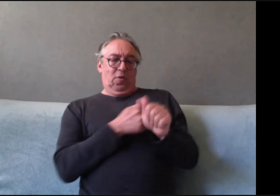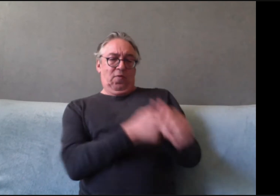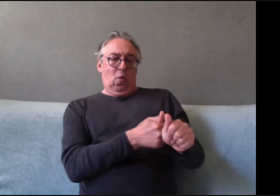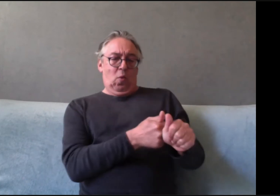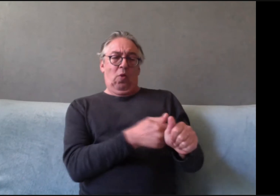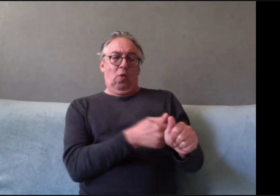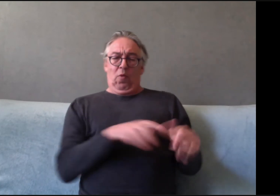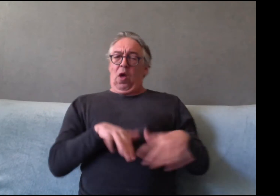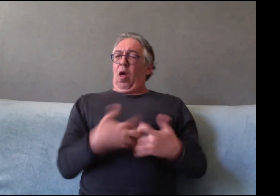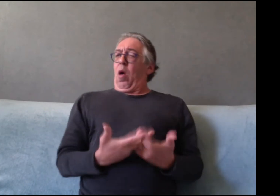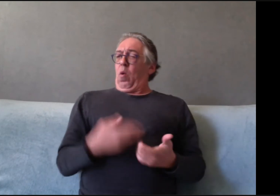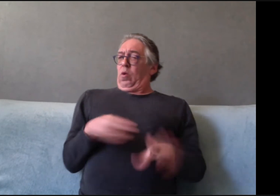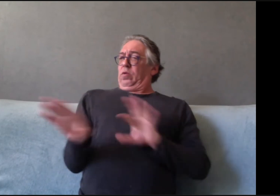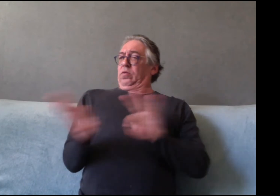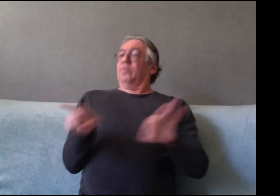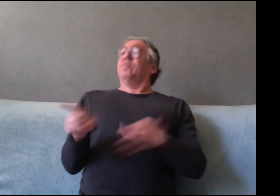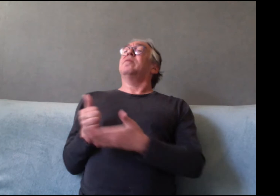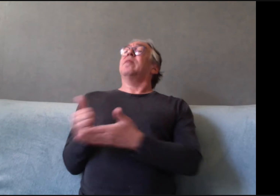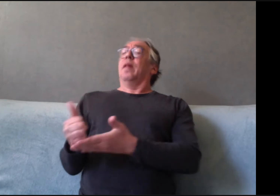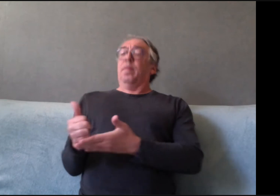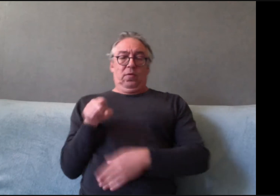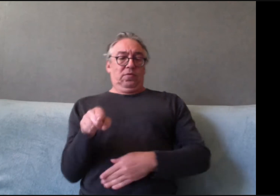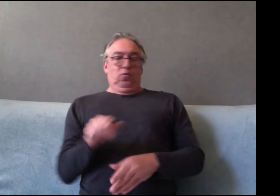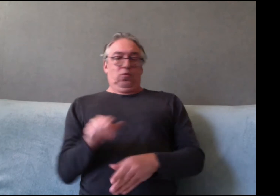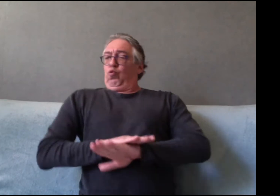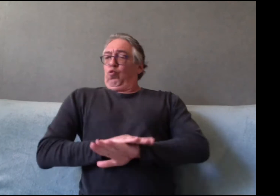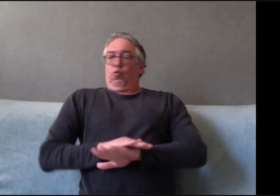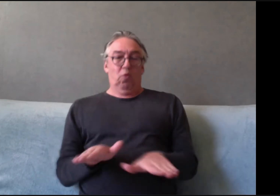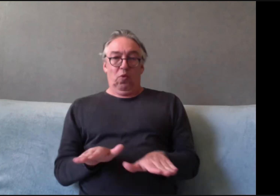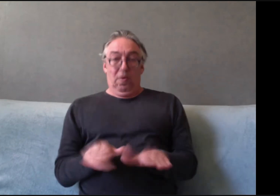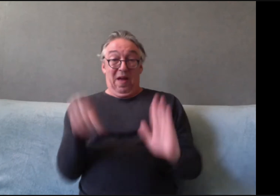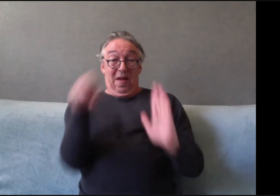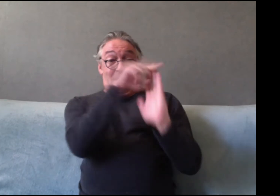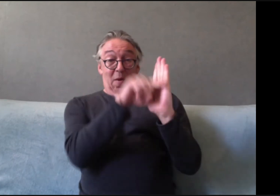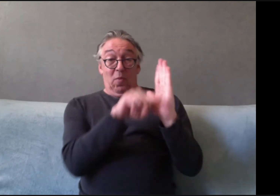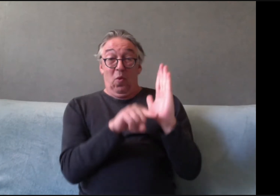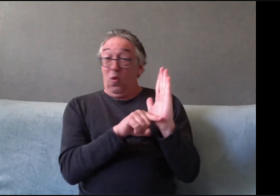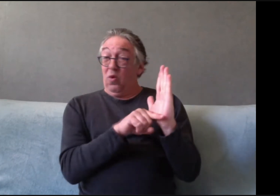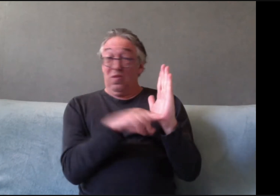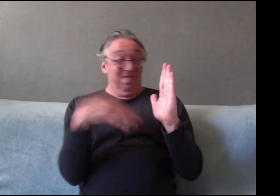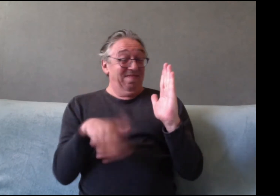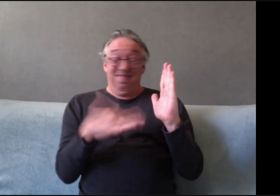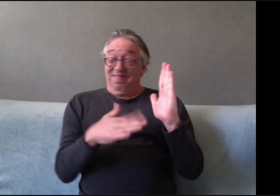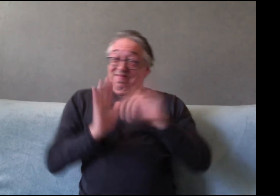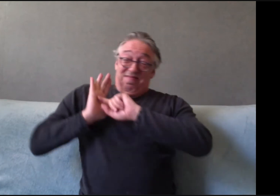and whose health and live is sacrificed or less prioritized.